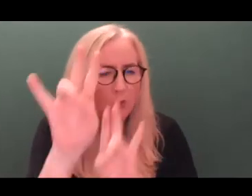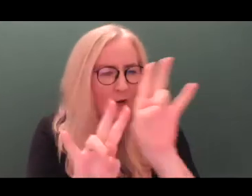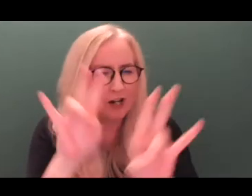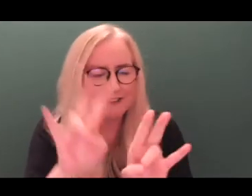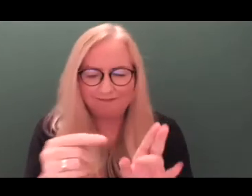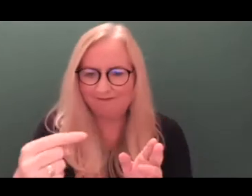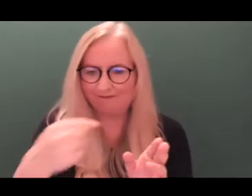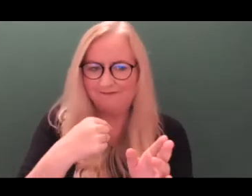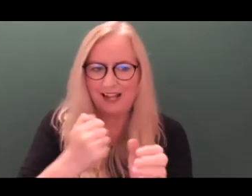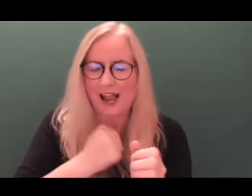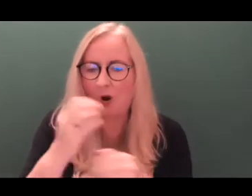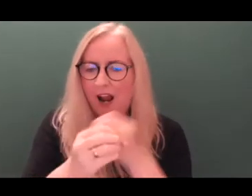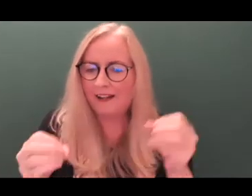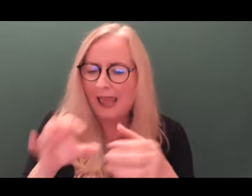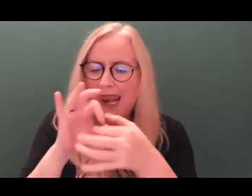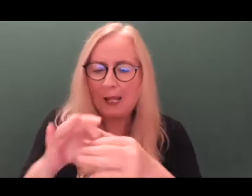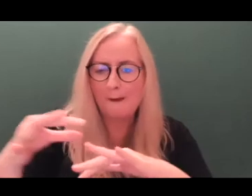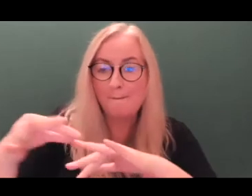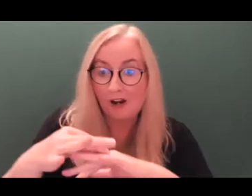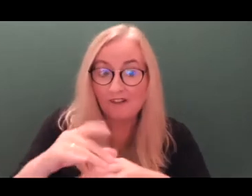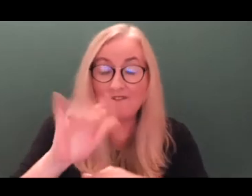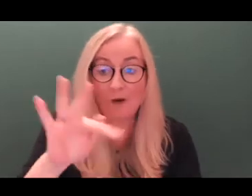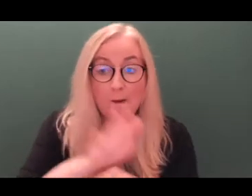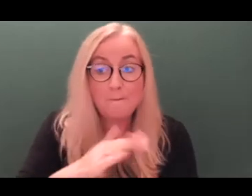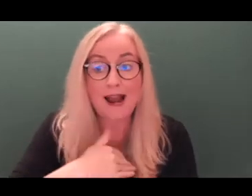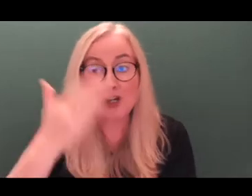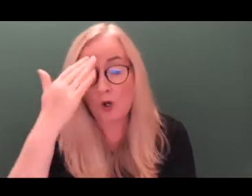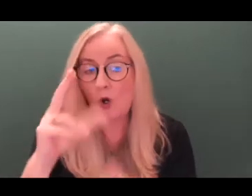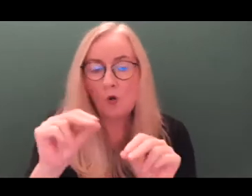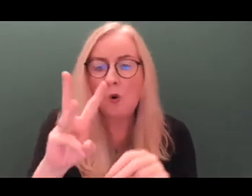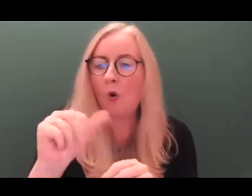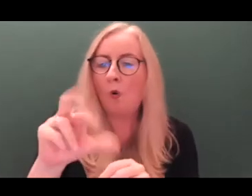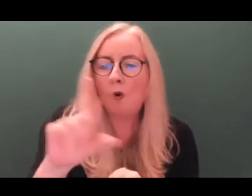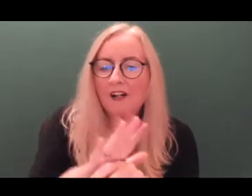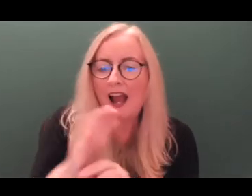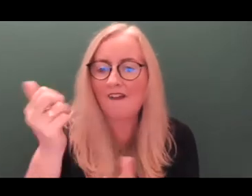relation to marriage, to my knowledge, no ward of court has yet married since that repeal.